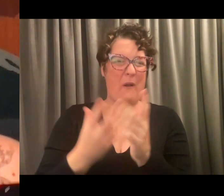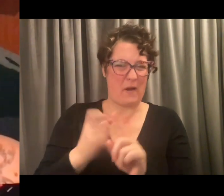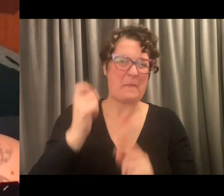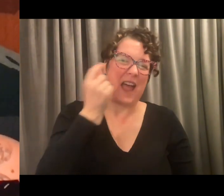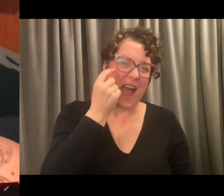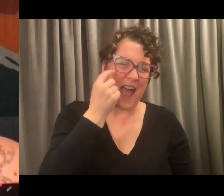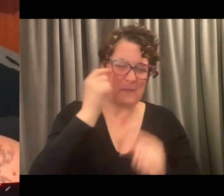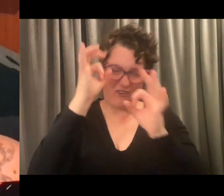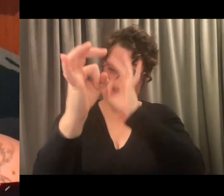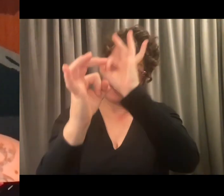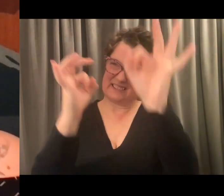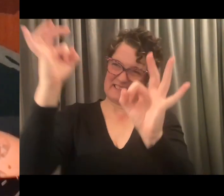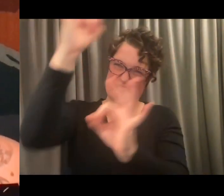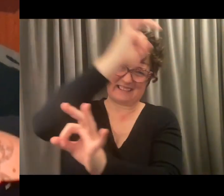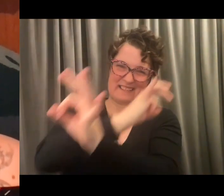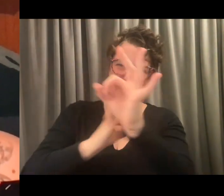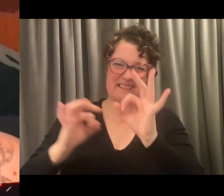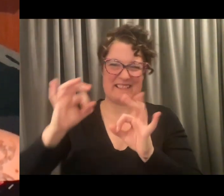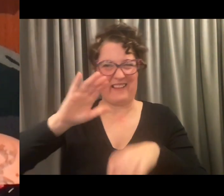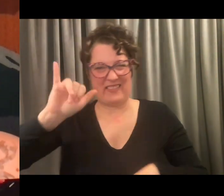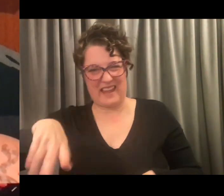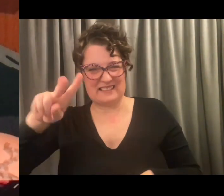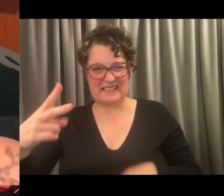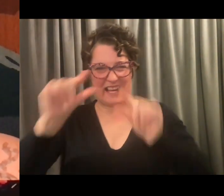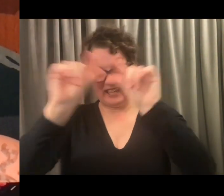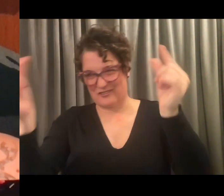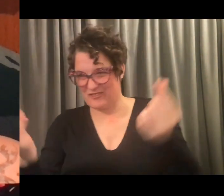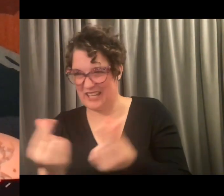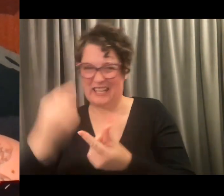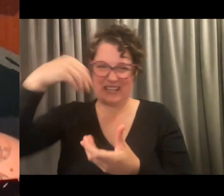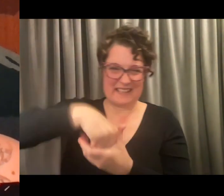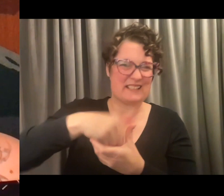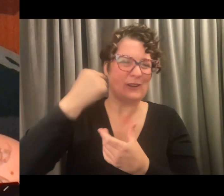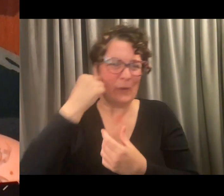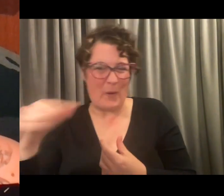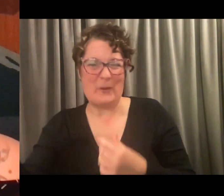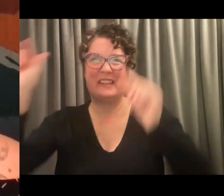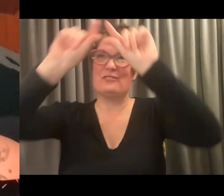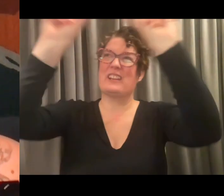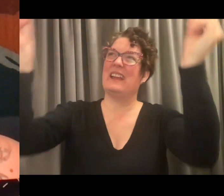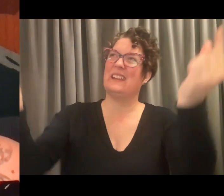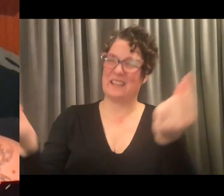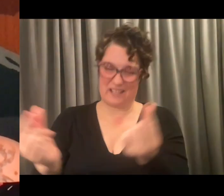inside of the great big golden ring and it was twisting and turning.